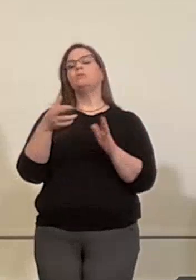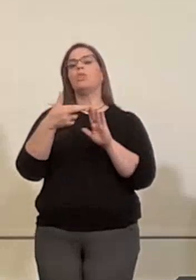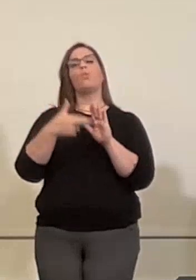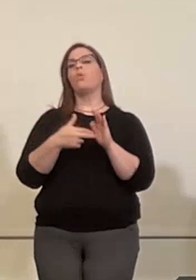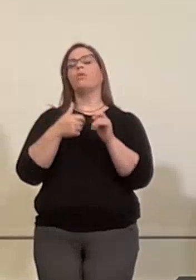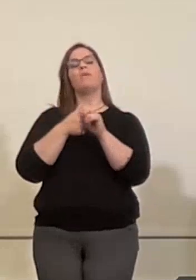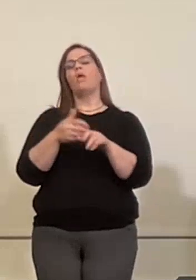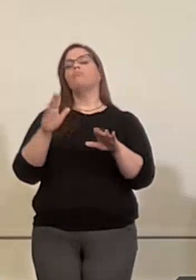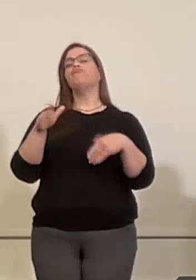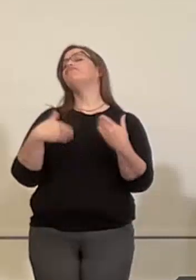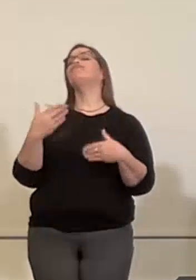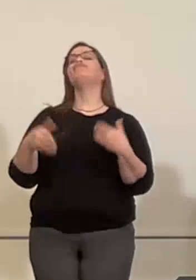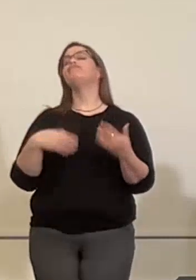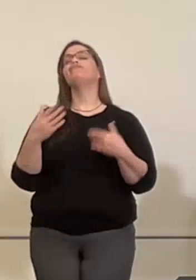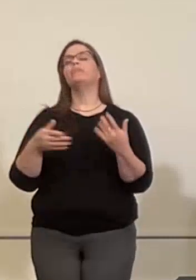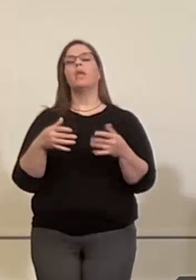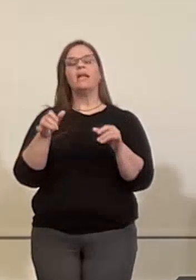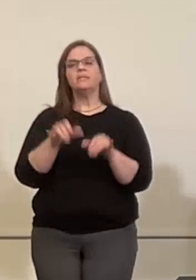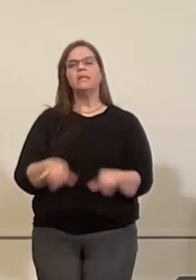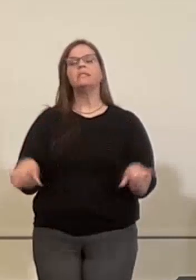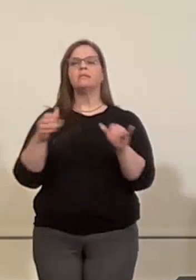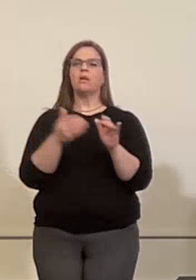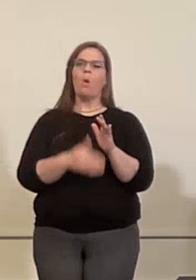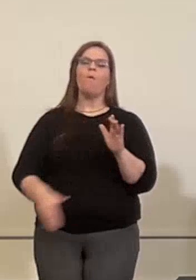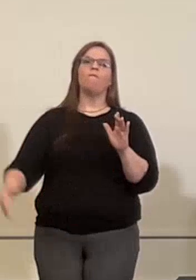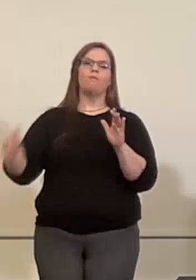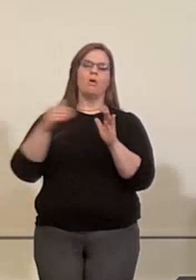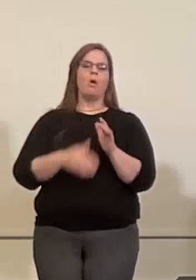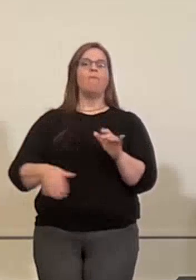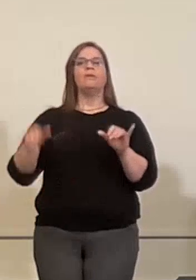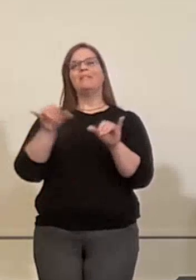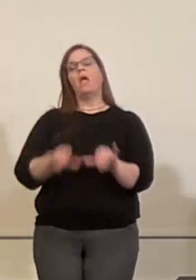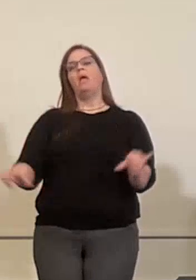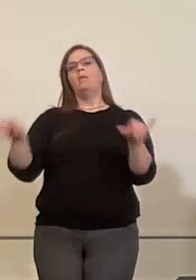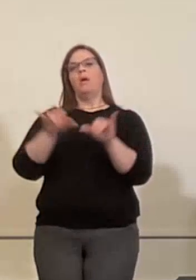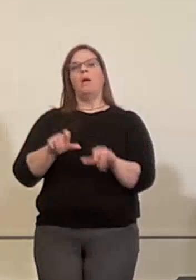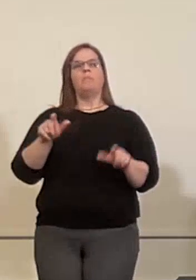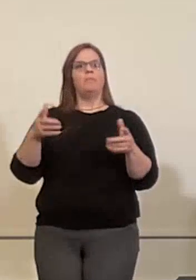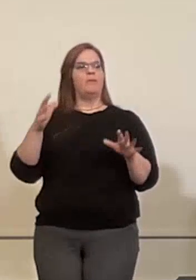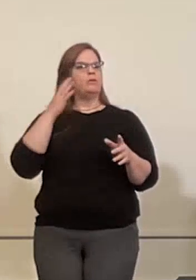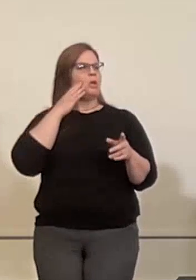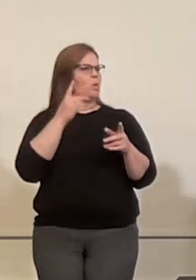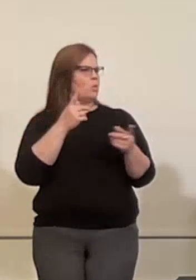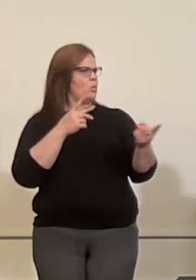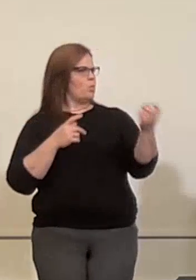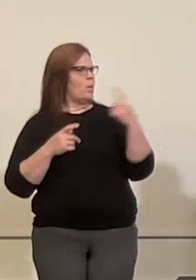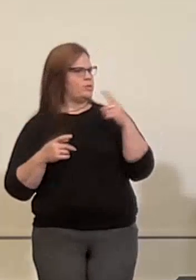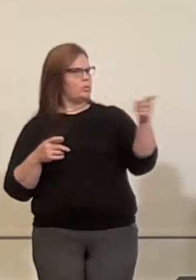you've been consistent, you go over and over, then I think people start to get to know the playbook. I think we had a question over here, one more.